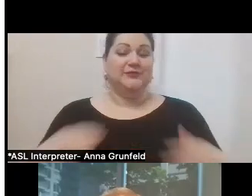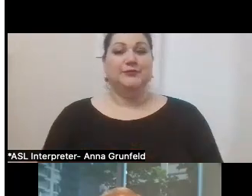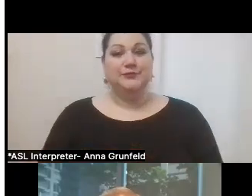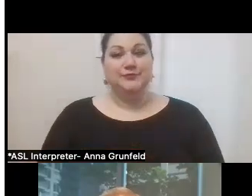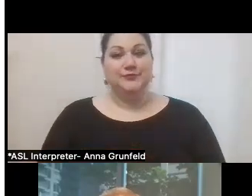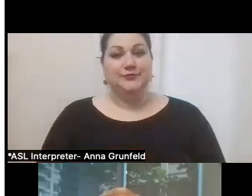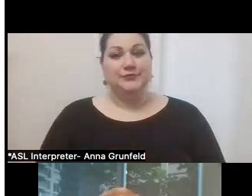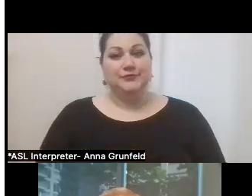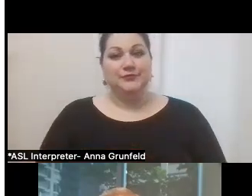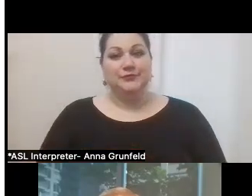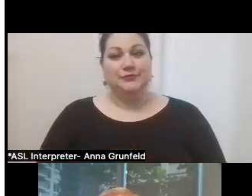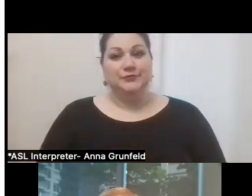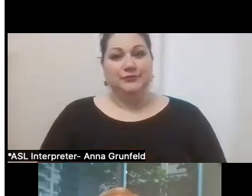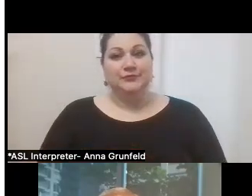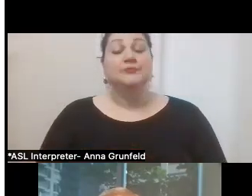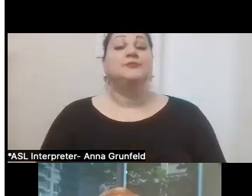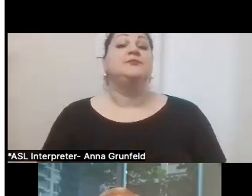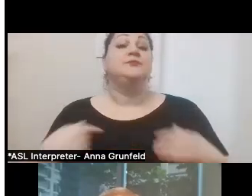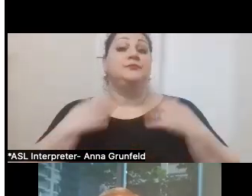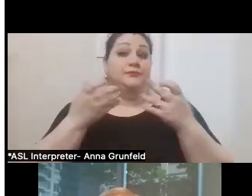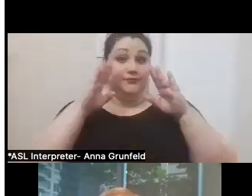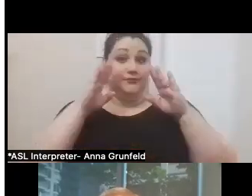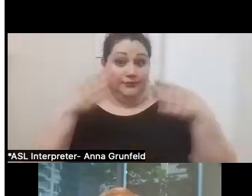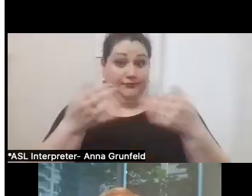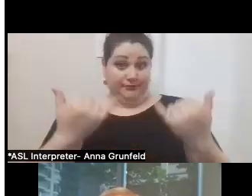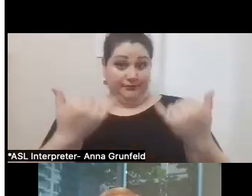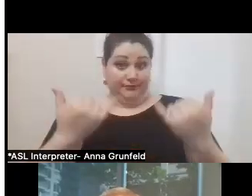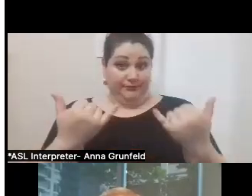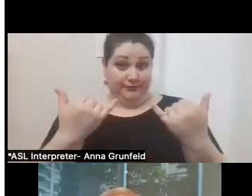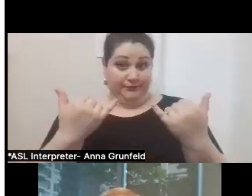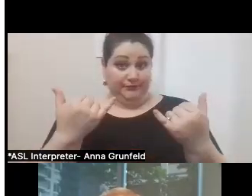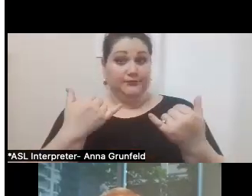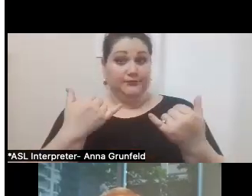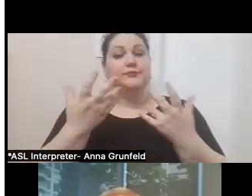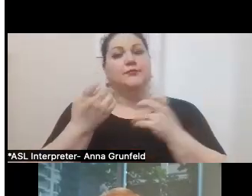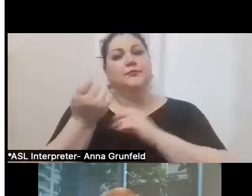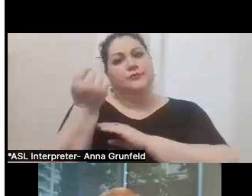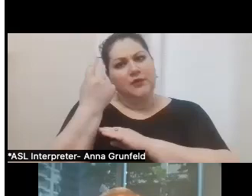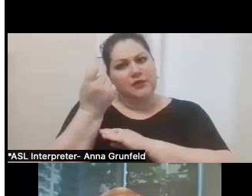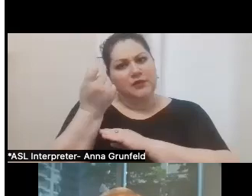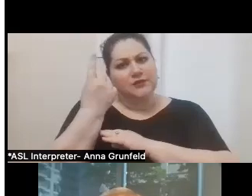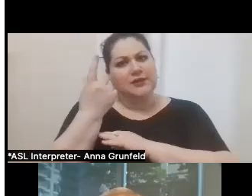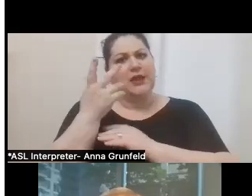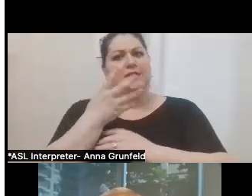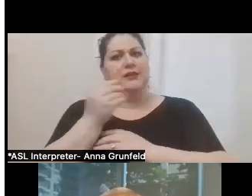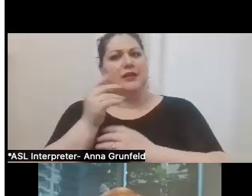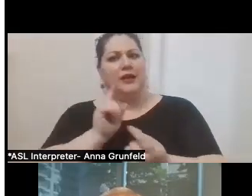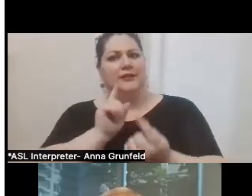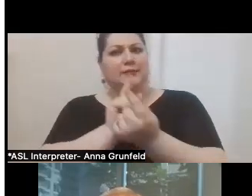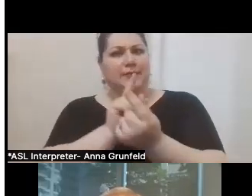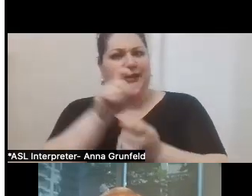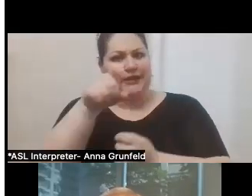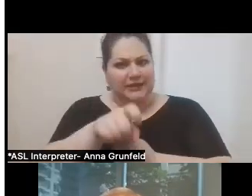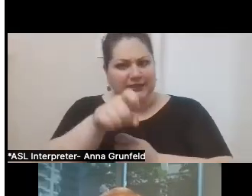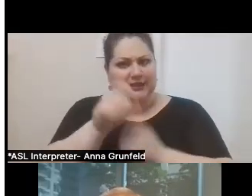I want to focus today on understanding and meeting the needs of autistic students in professional programs.